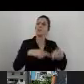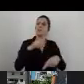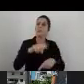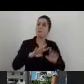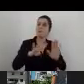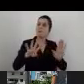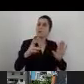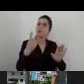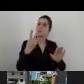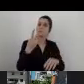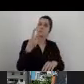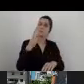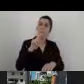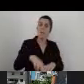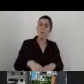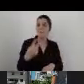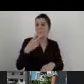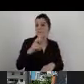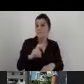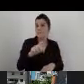So it's something that is very helpful for us.